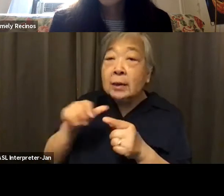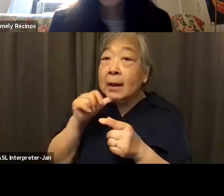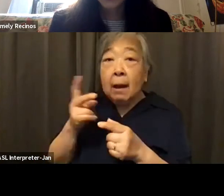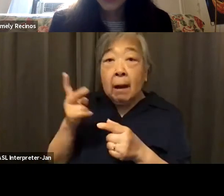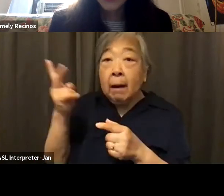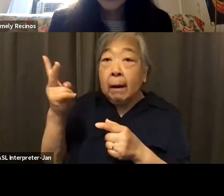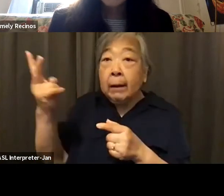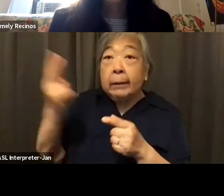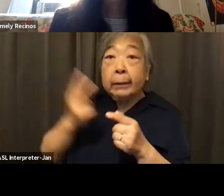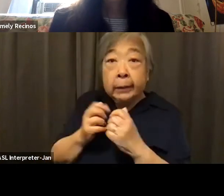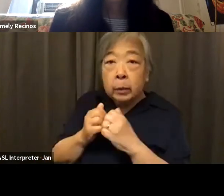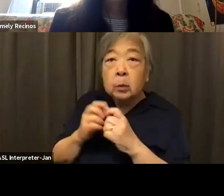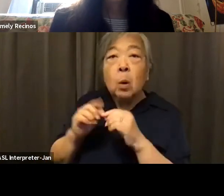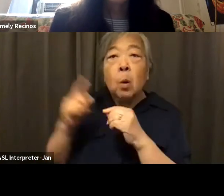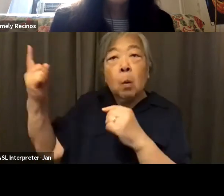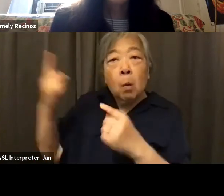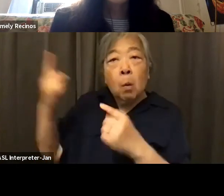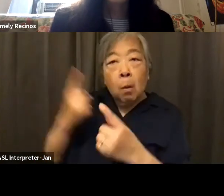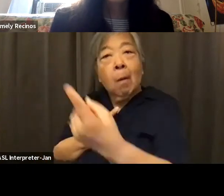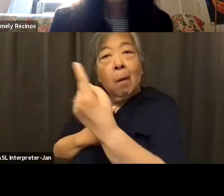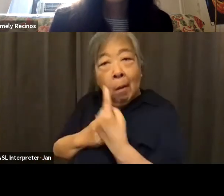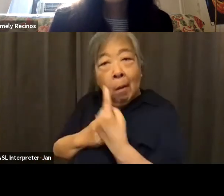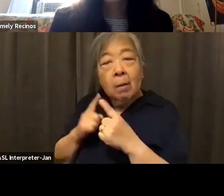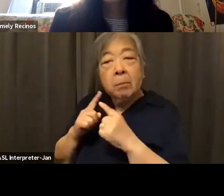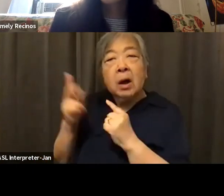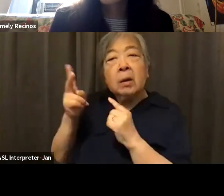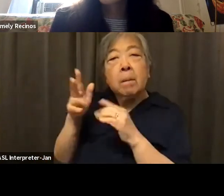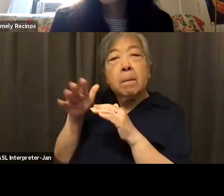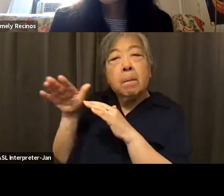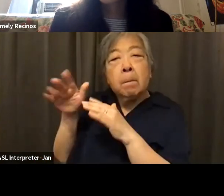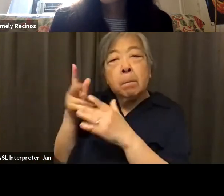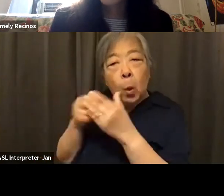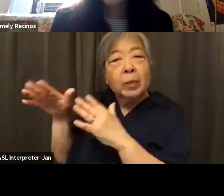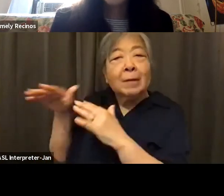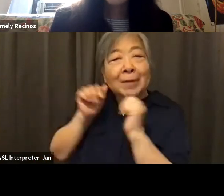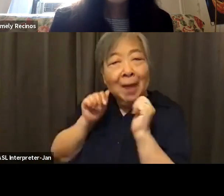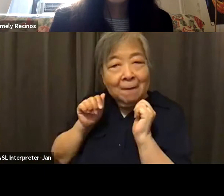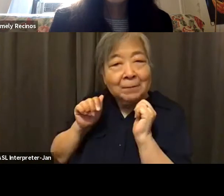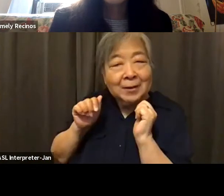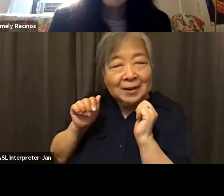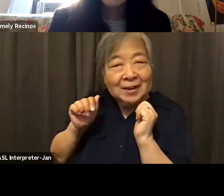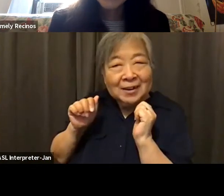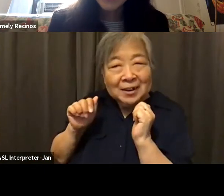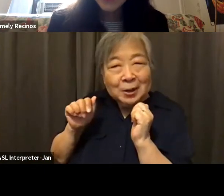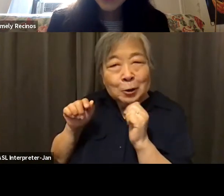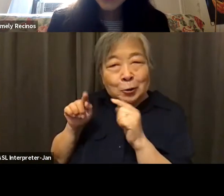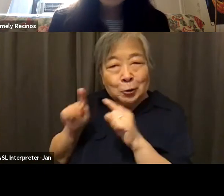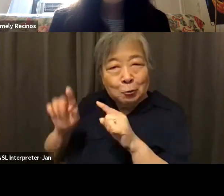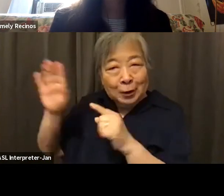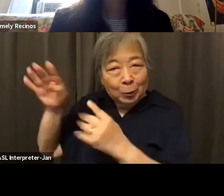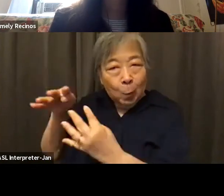War so I think for them it was like why do you want to go to Latin America, almost?